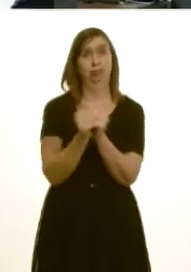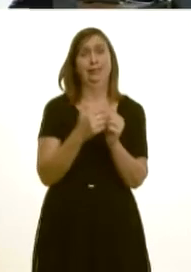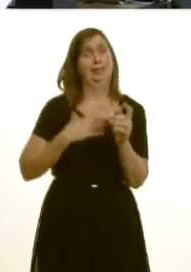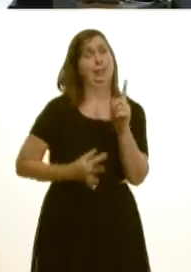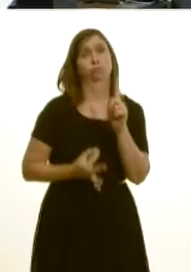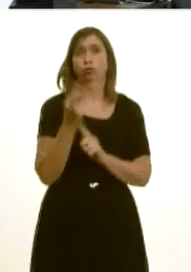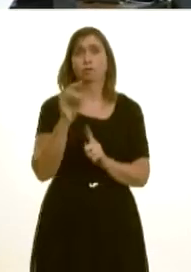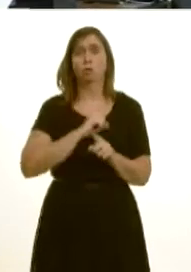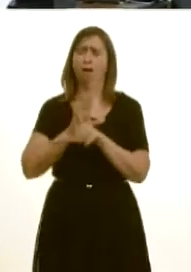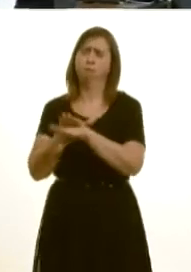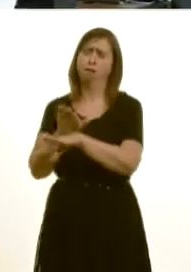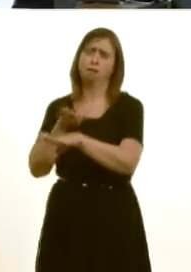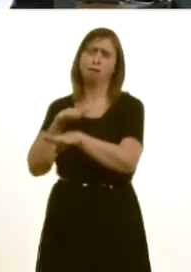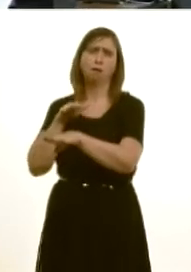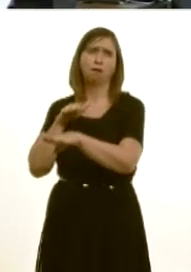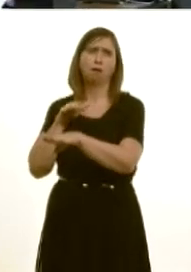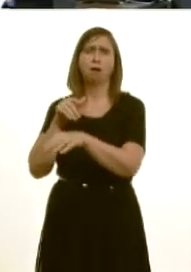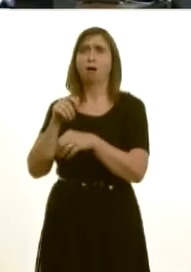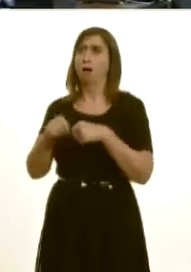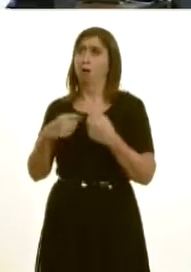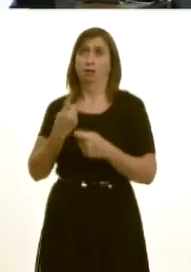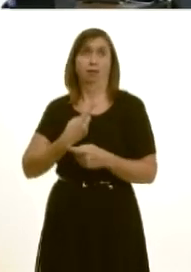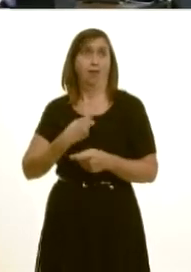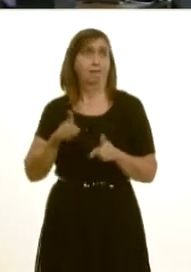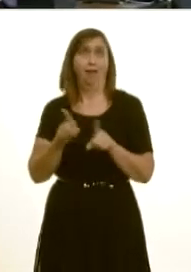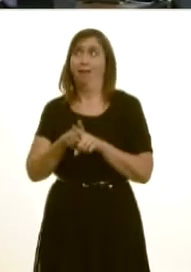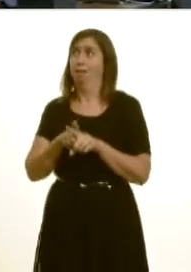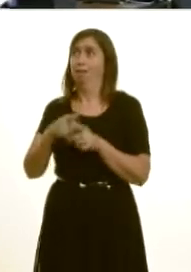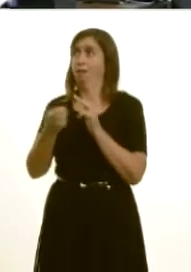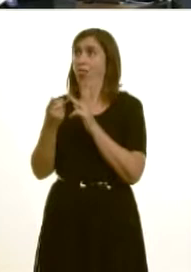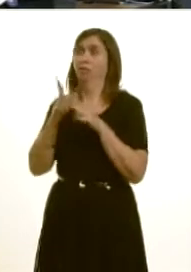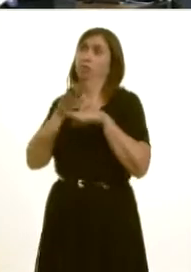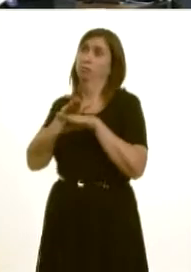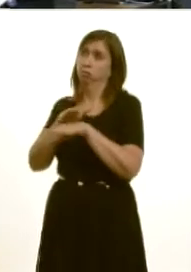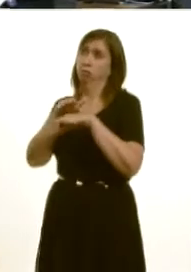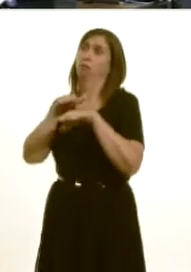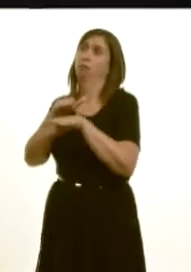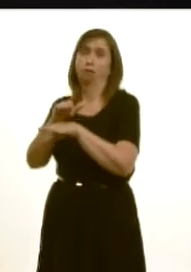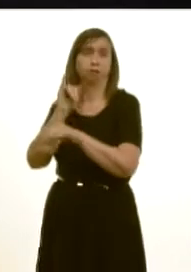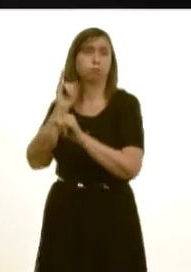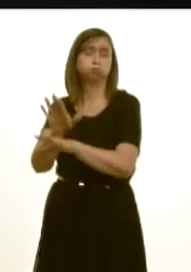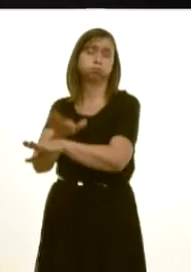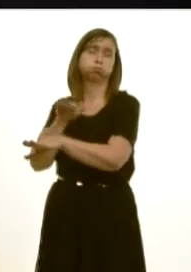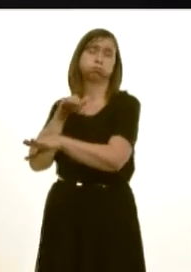tackle the congestion, which has an impact on the economy and has an impact on anyone driving along those sections. I am one of those people, in a sense, who suffers as a